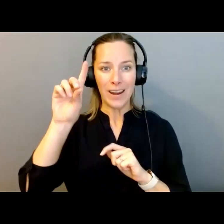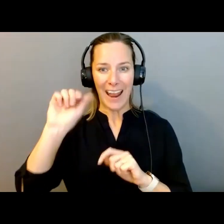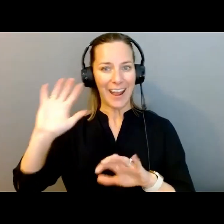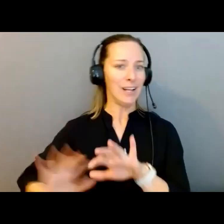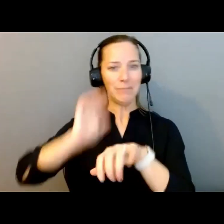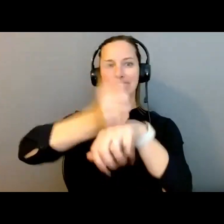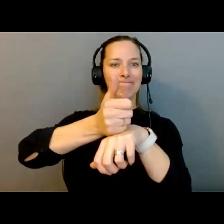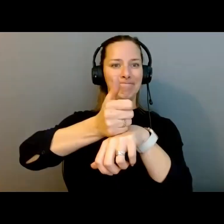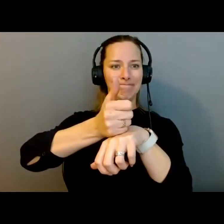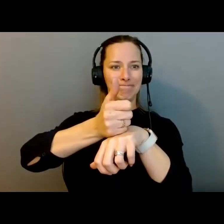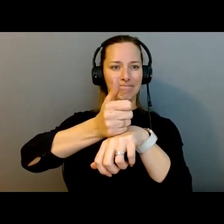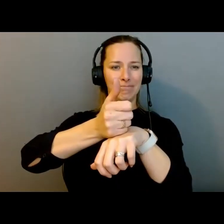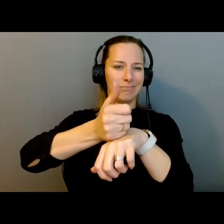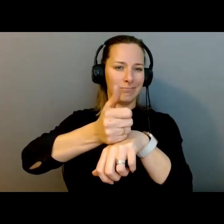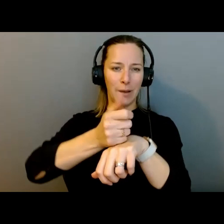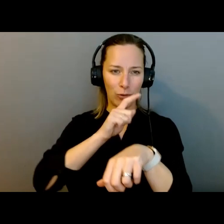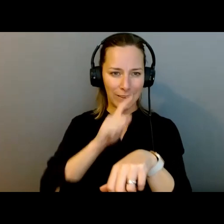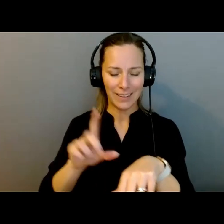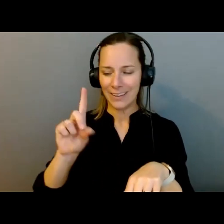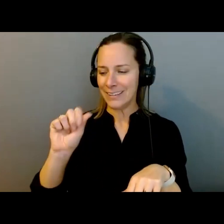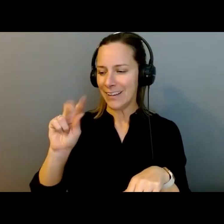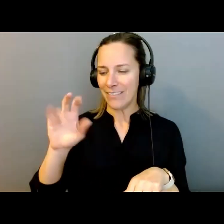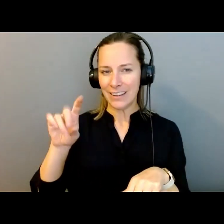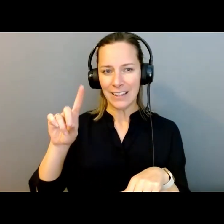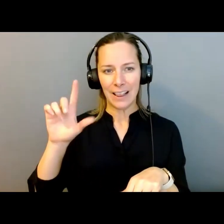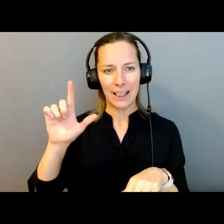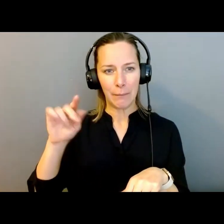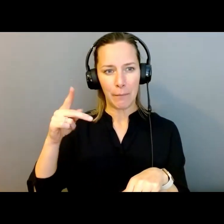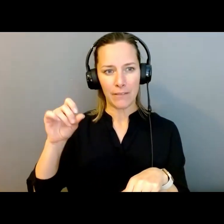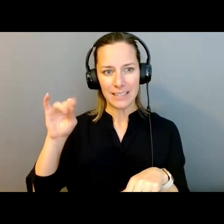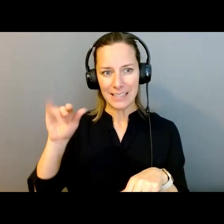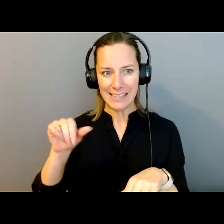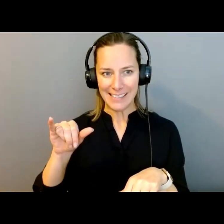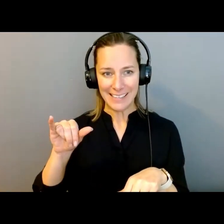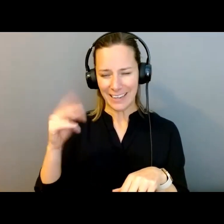It didn't have teeth. David Lepofsky and I said there's nothing enforceable. Honestly,